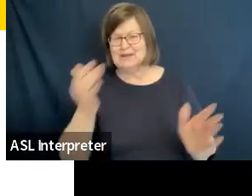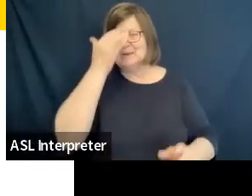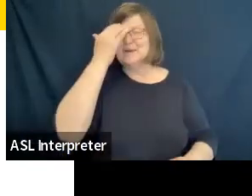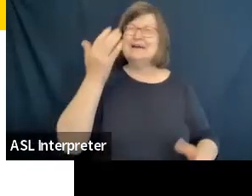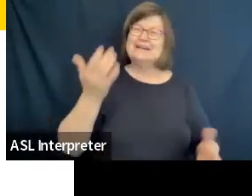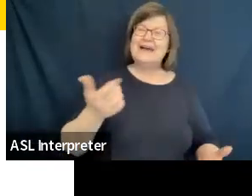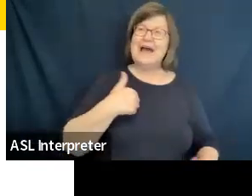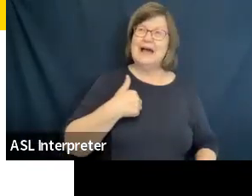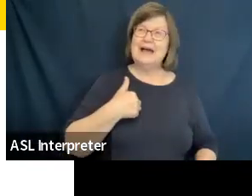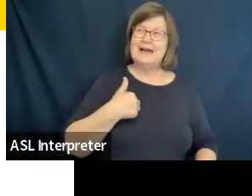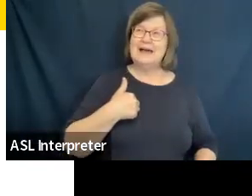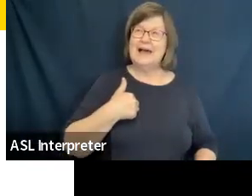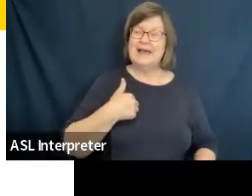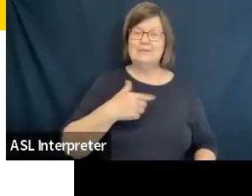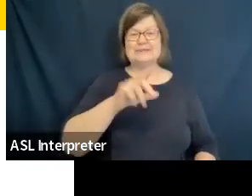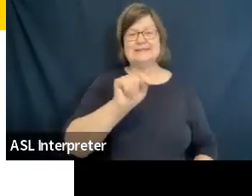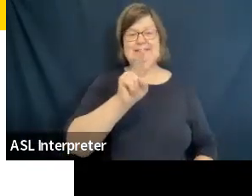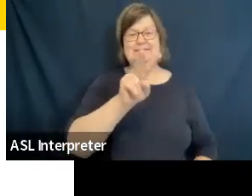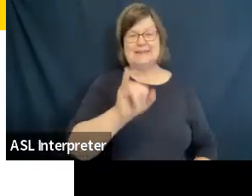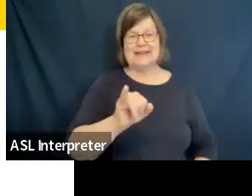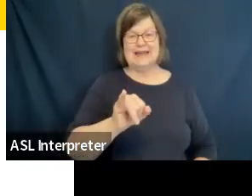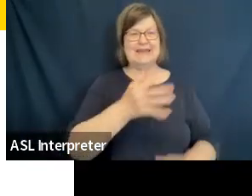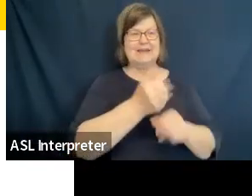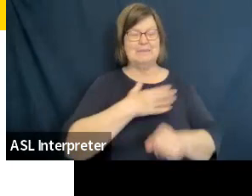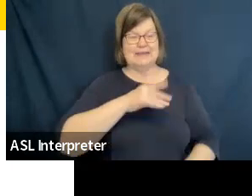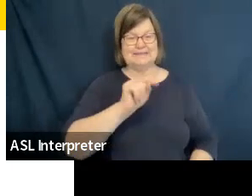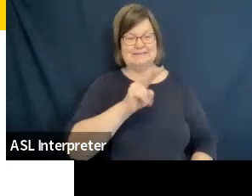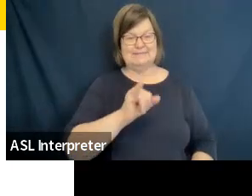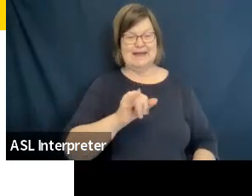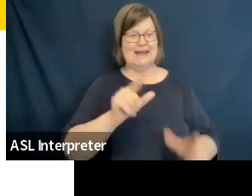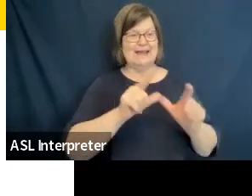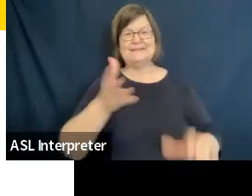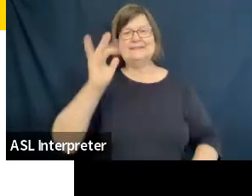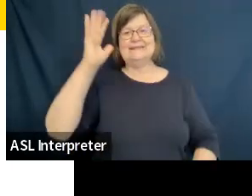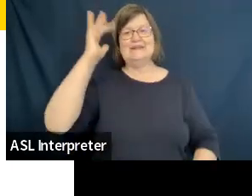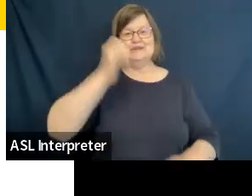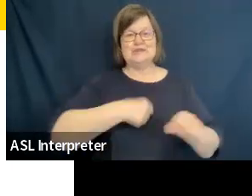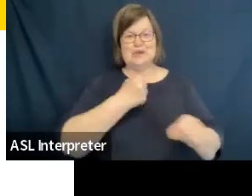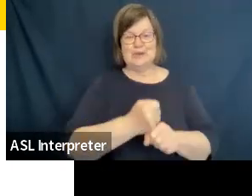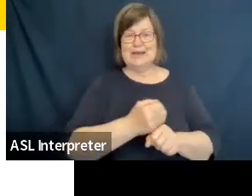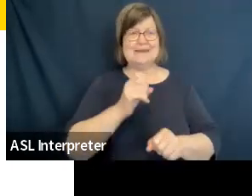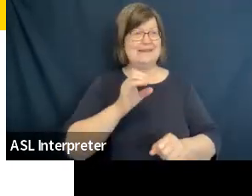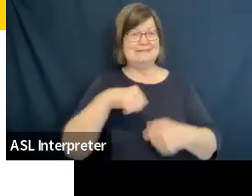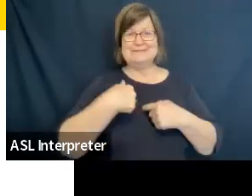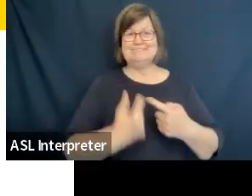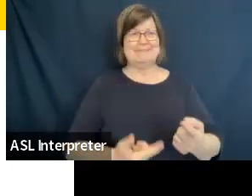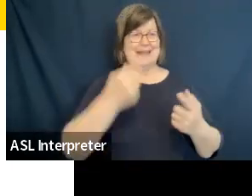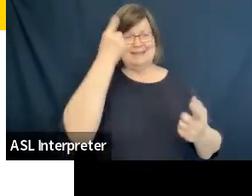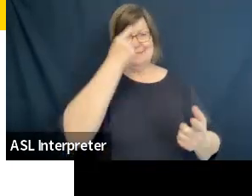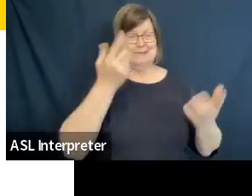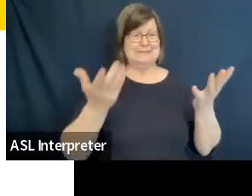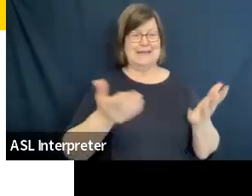I was a TBI I got my TBI license years and years ago, and even since then I think TBI is a teacher